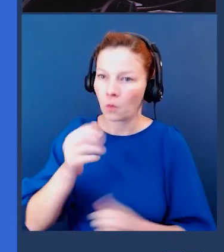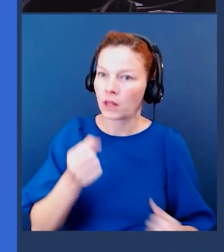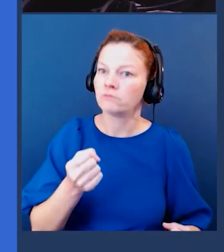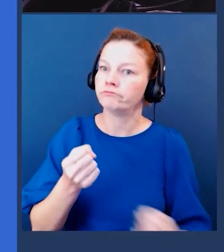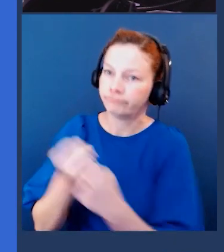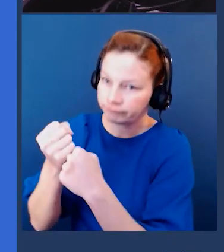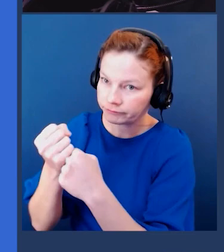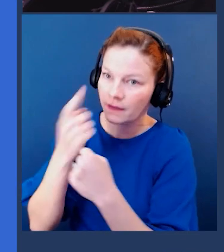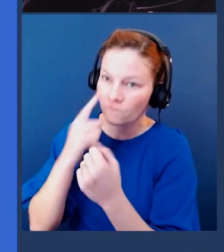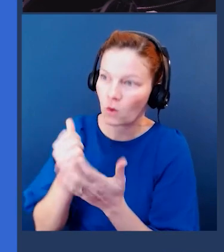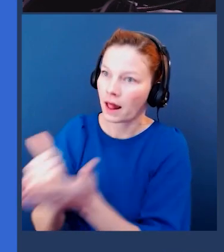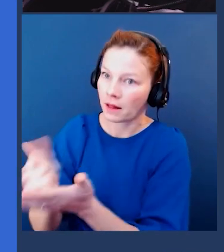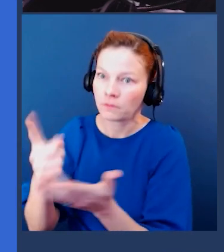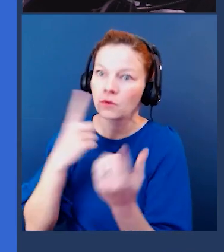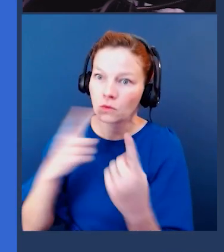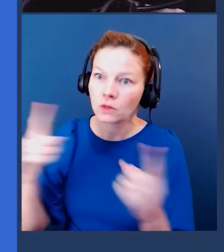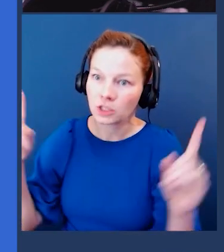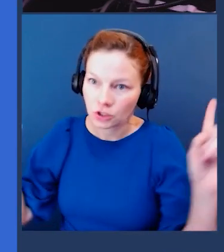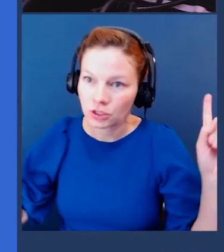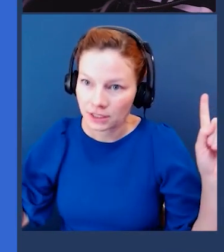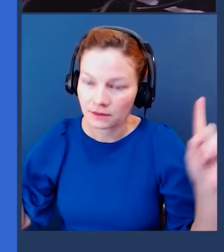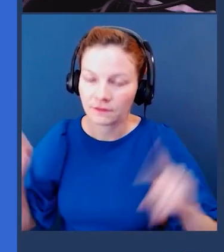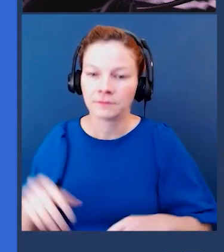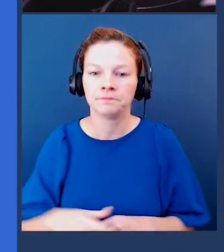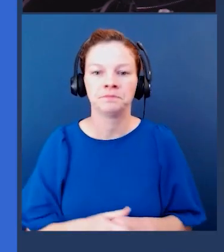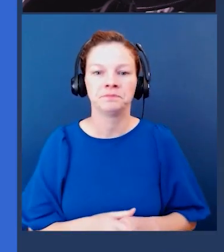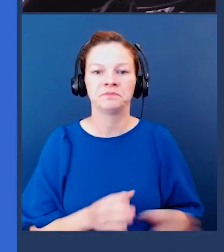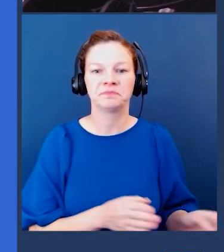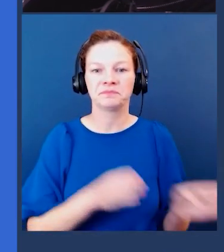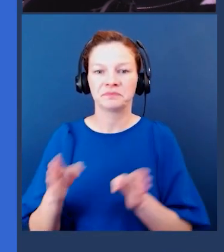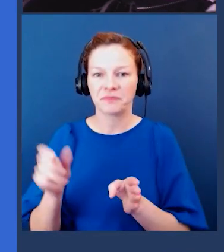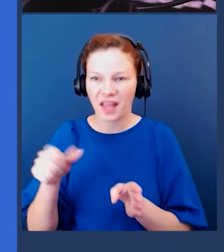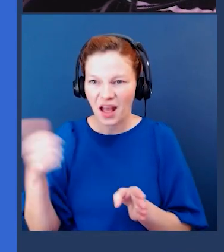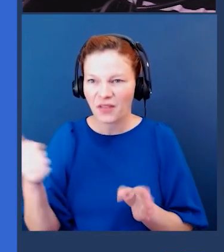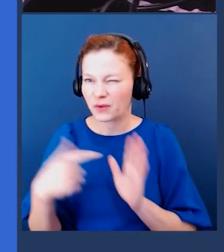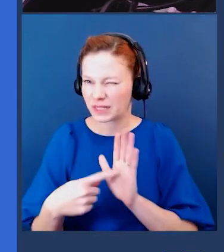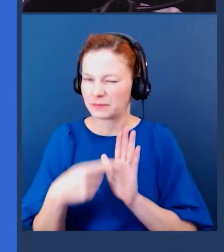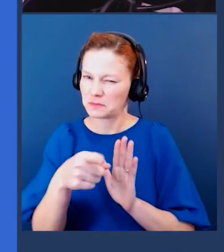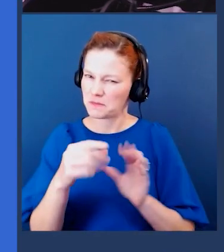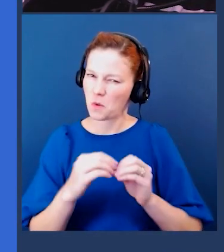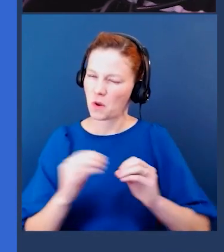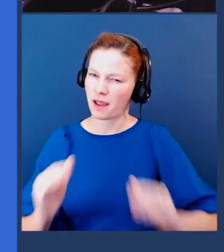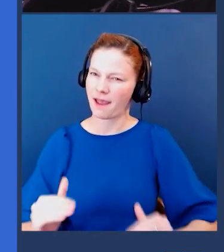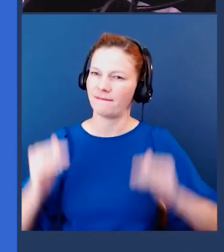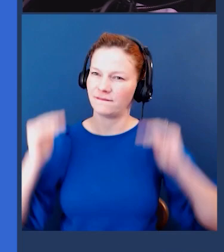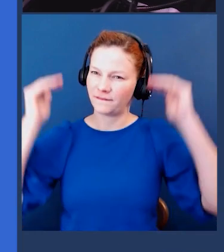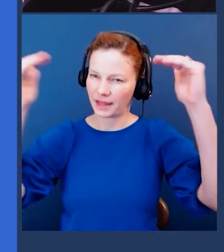Other kind of example. This one is a little bit advanced, and this is something we're working on.